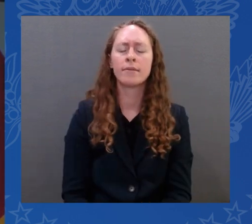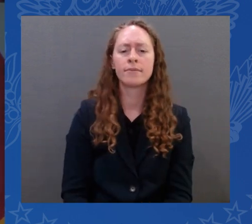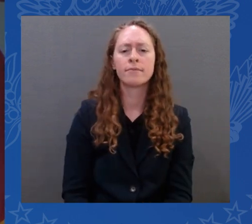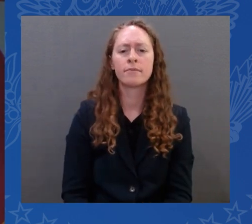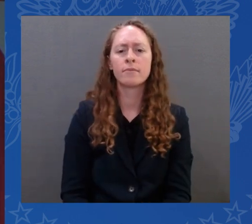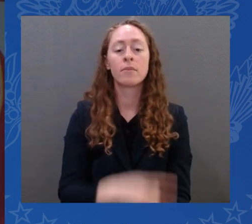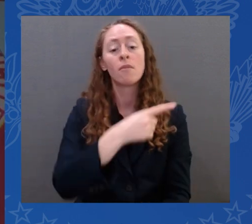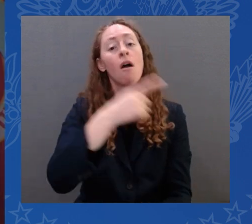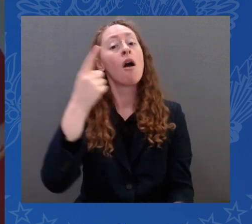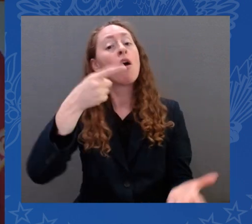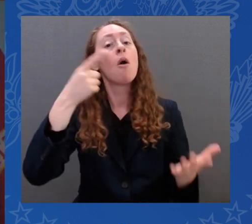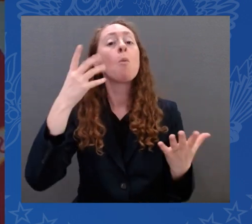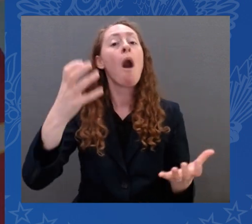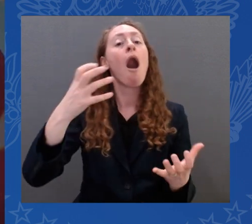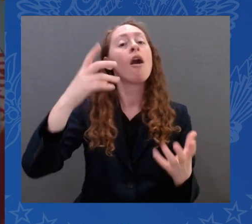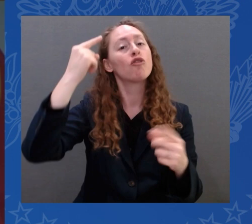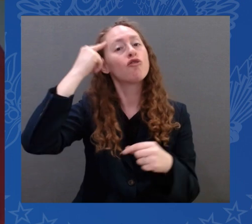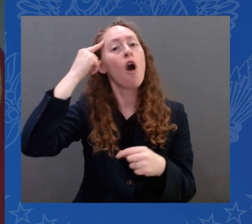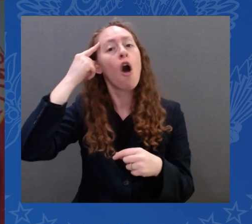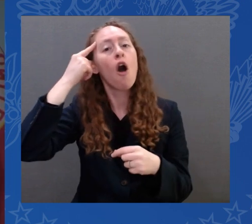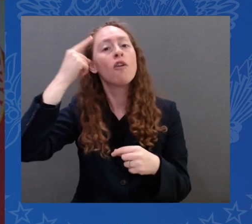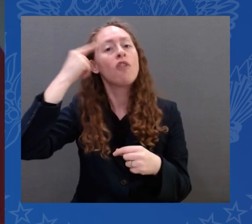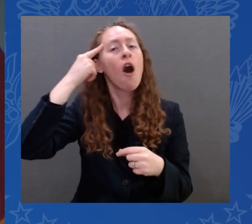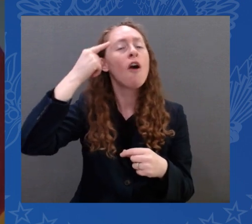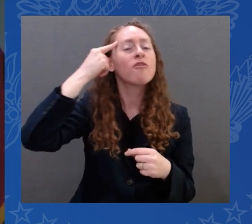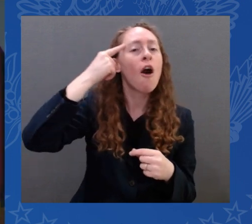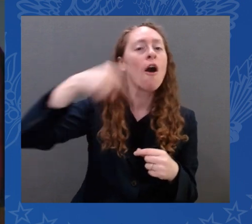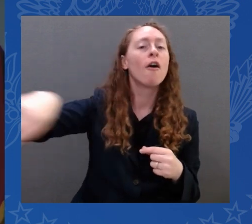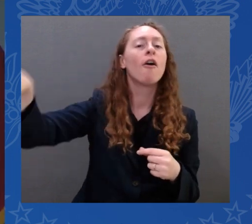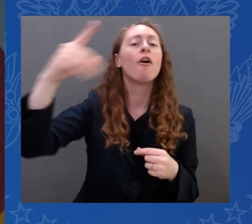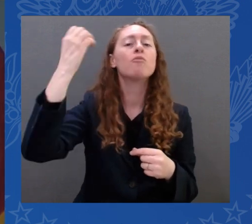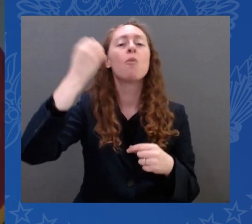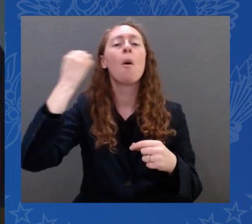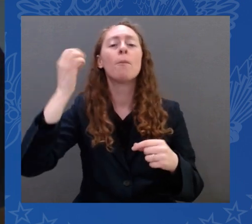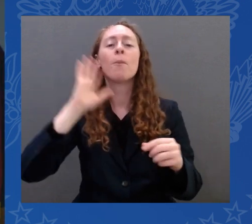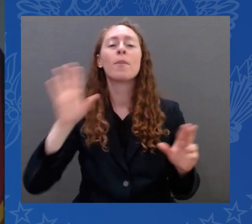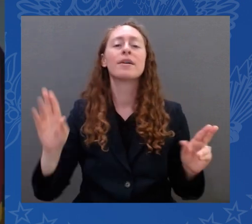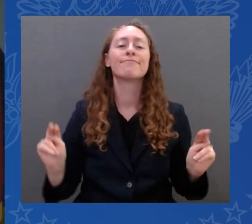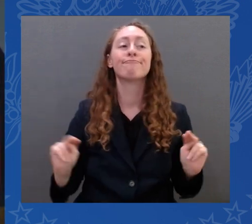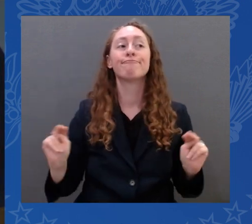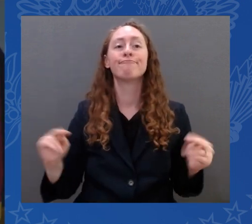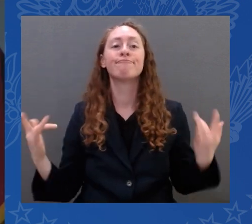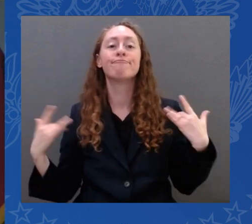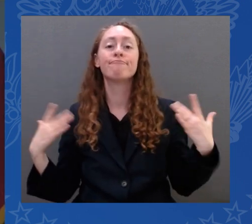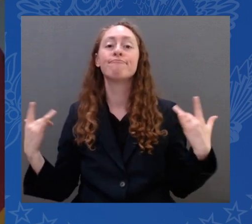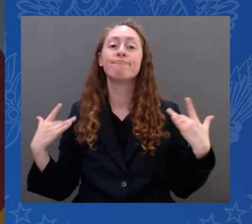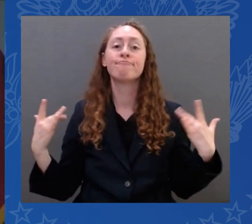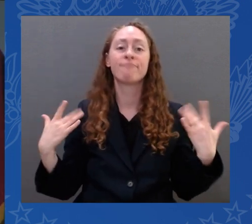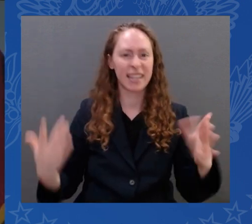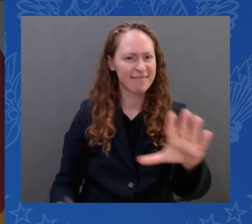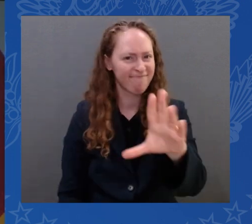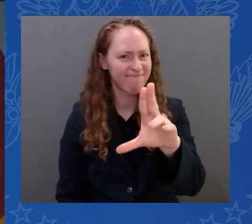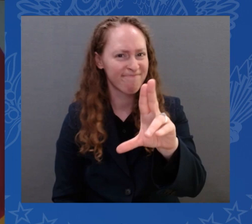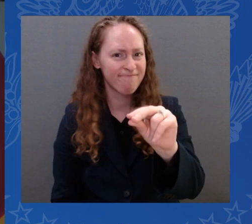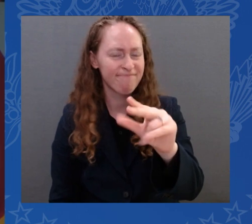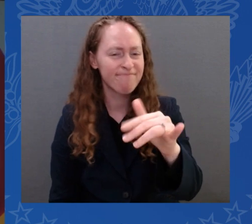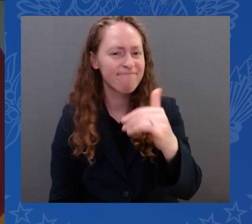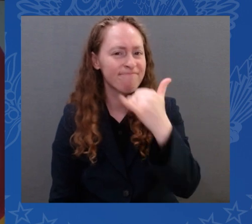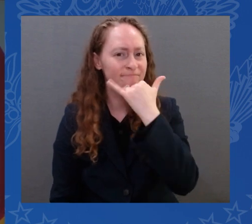And all of this is illustrative of a foreign policy that is built around the power of working together with Allies